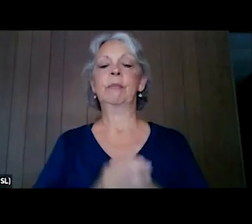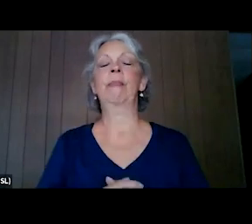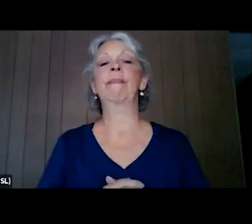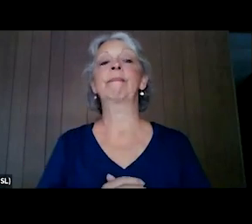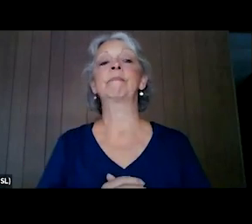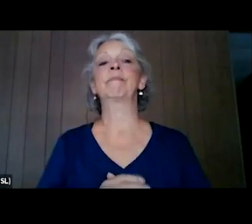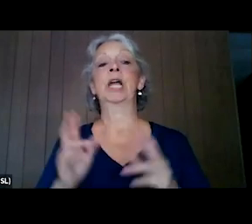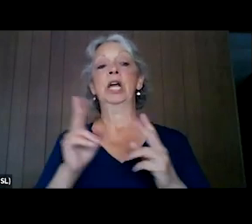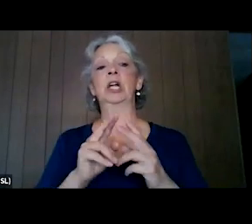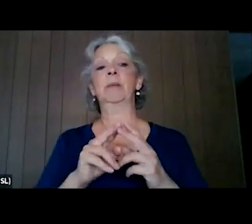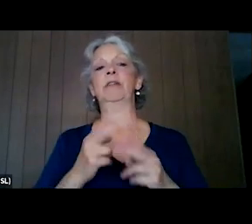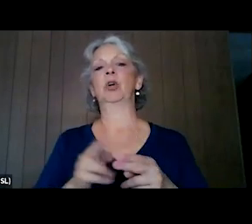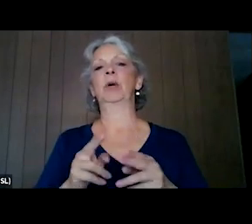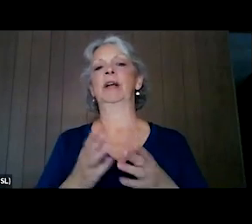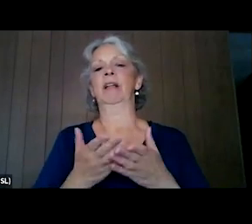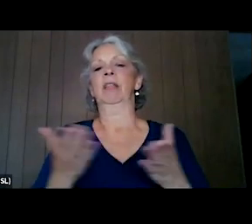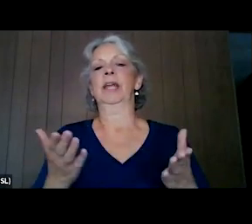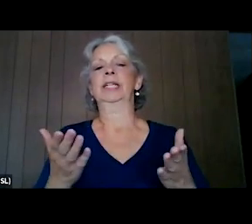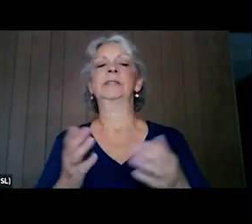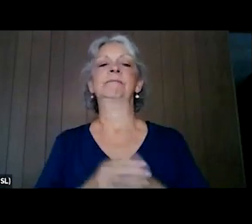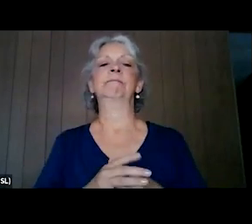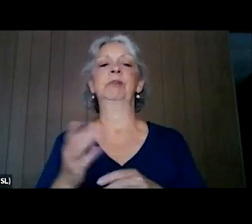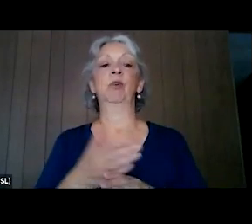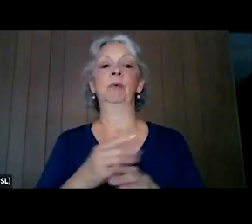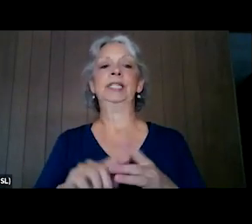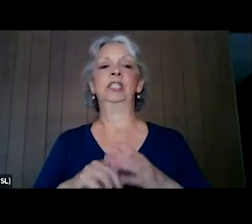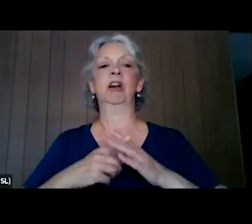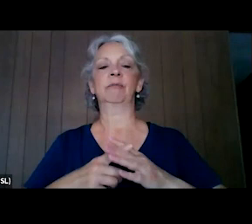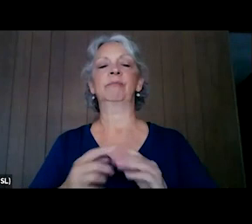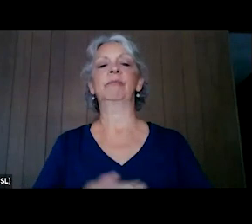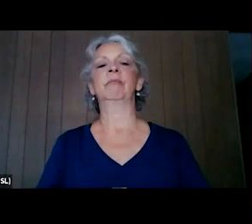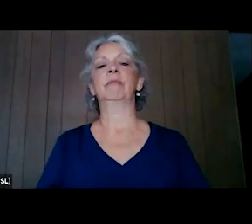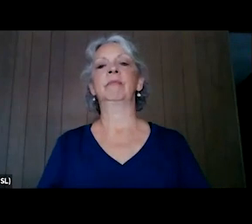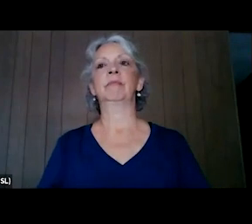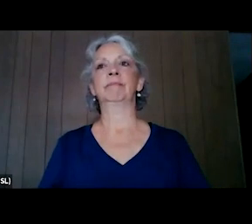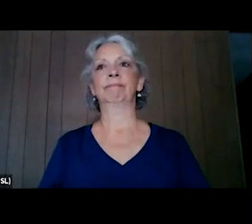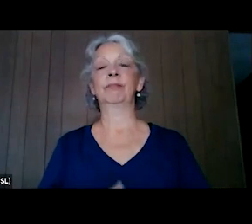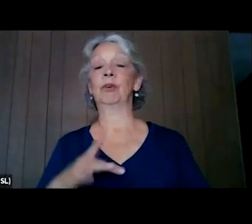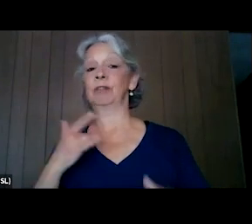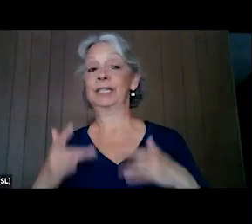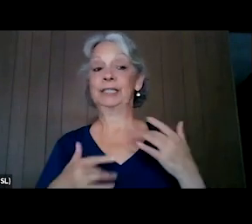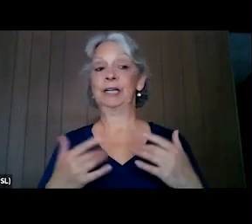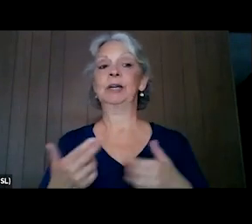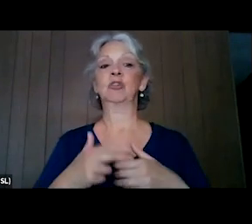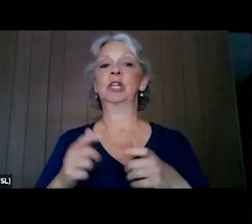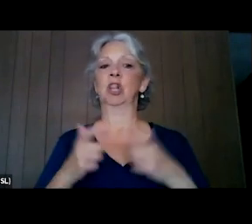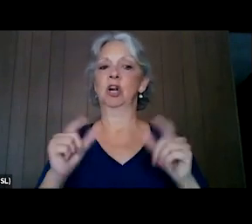A couple very quick housekeeping items before we get started. We're so excited to be joined by a large group today,